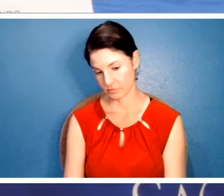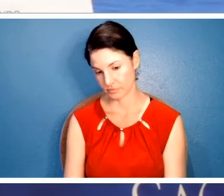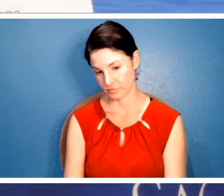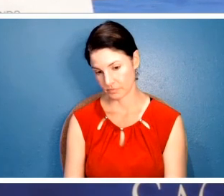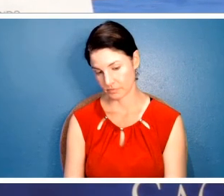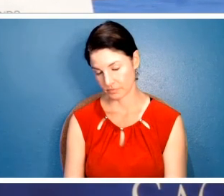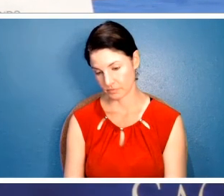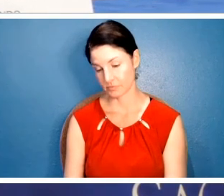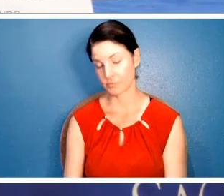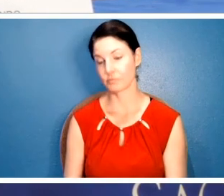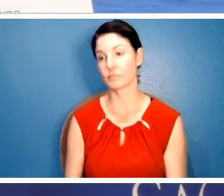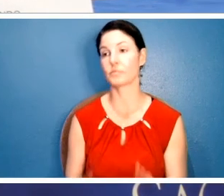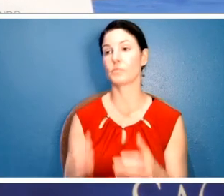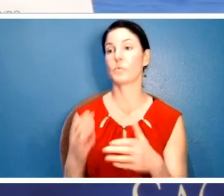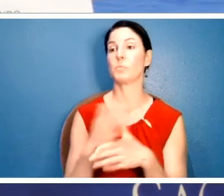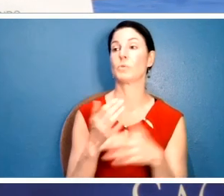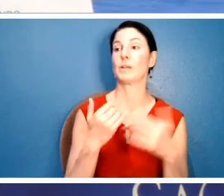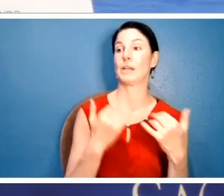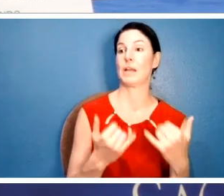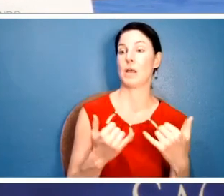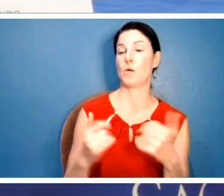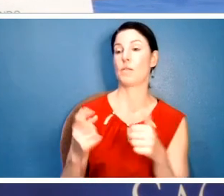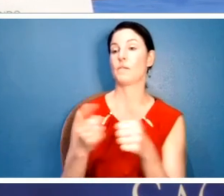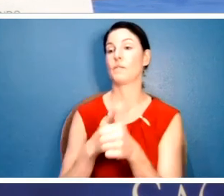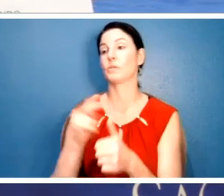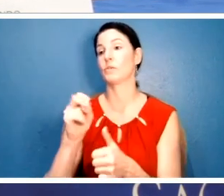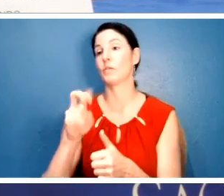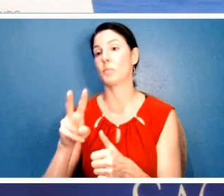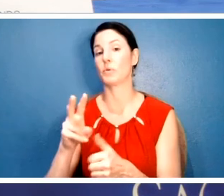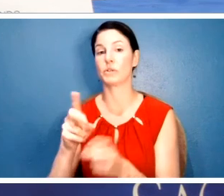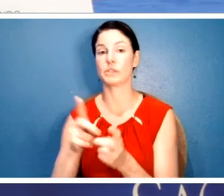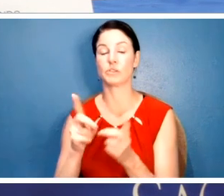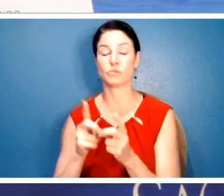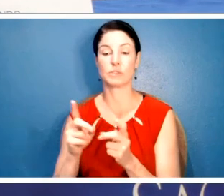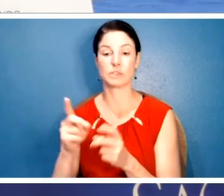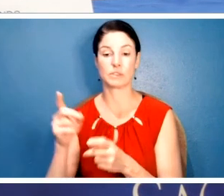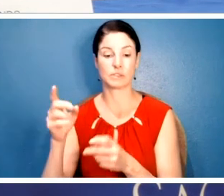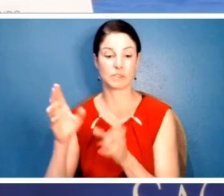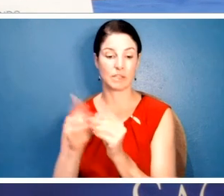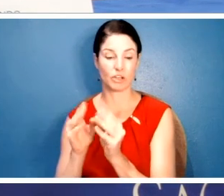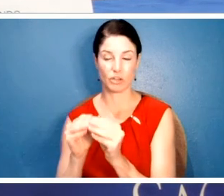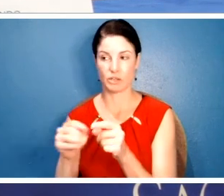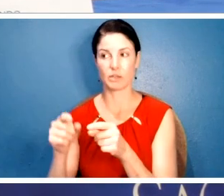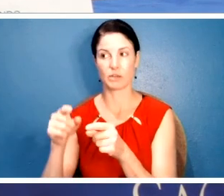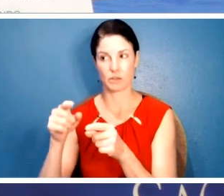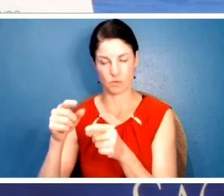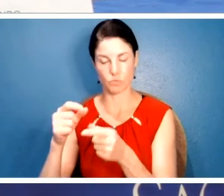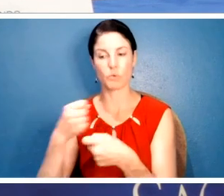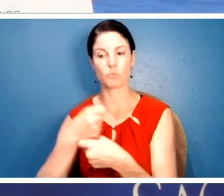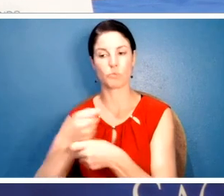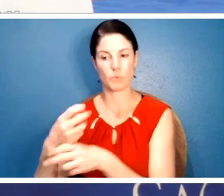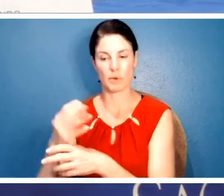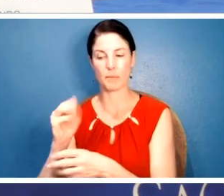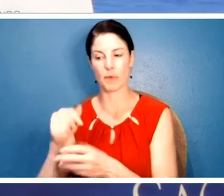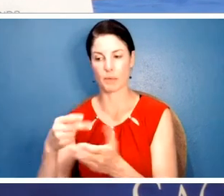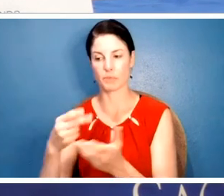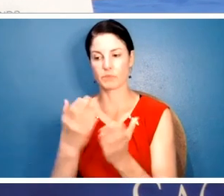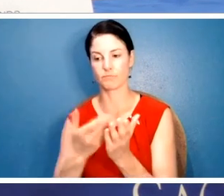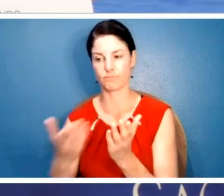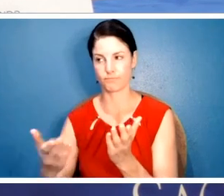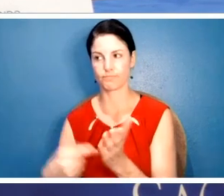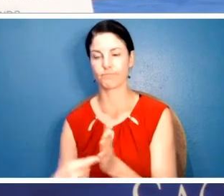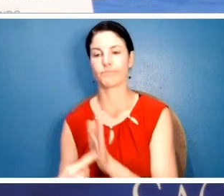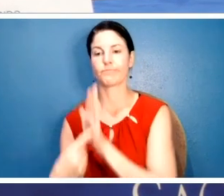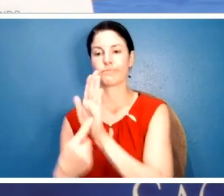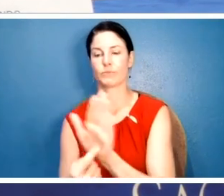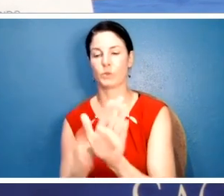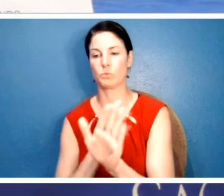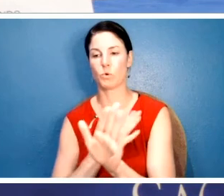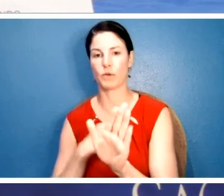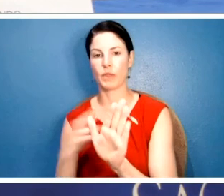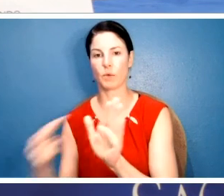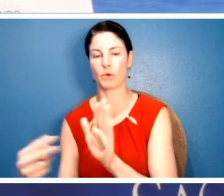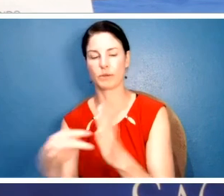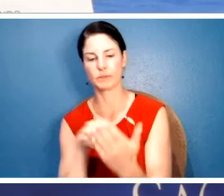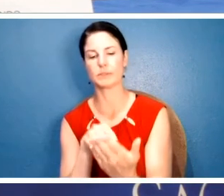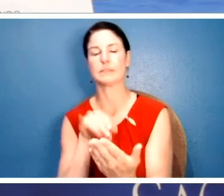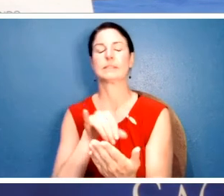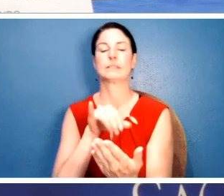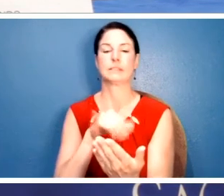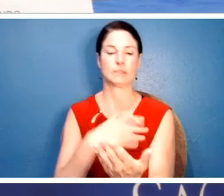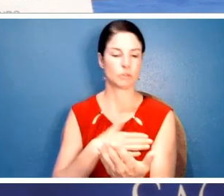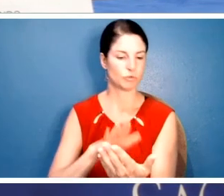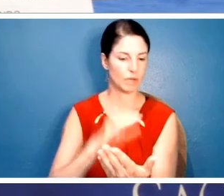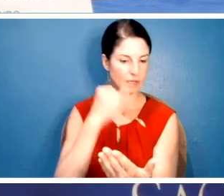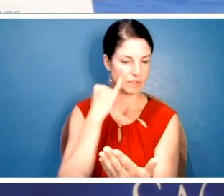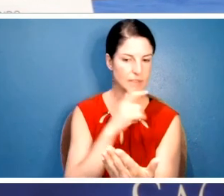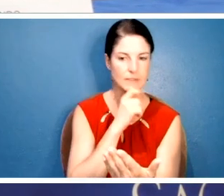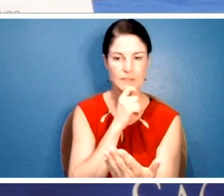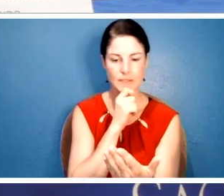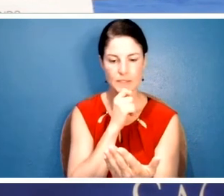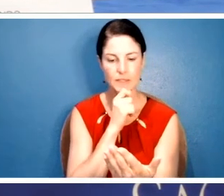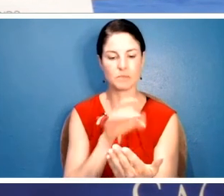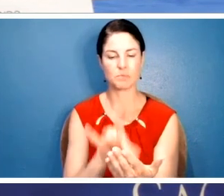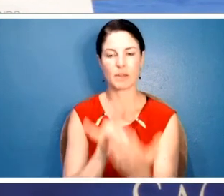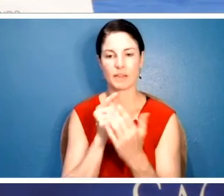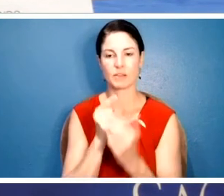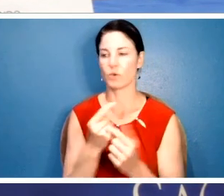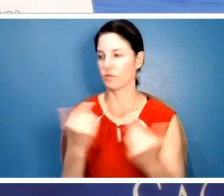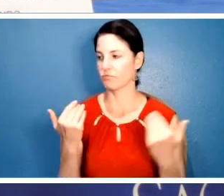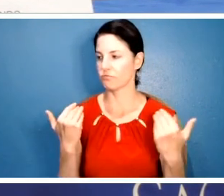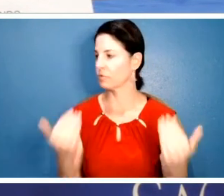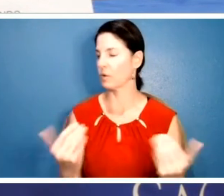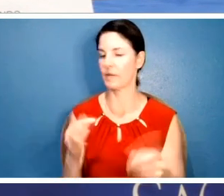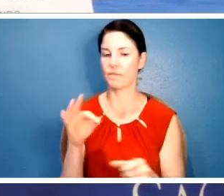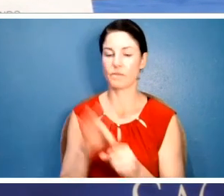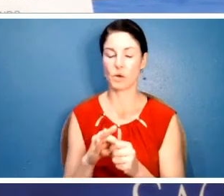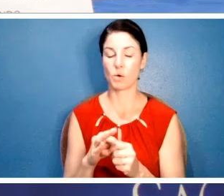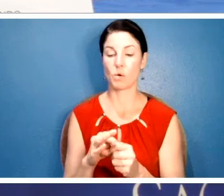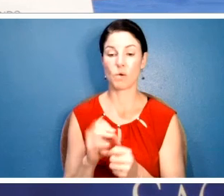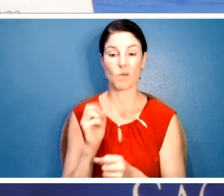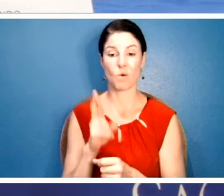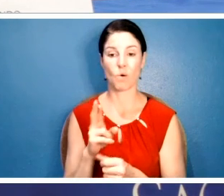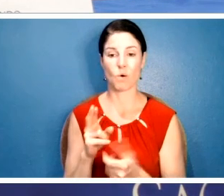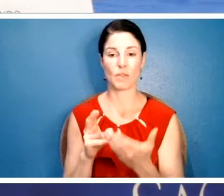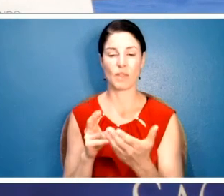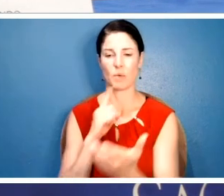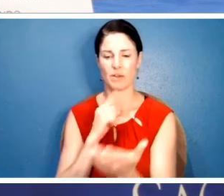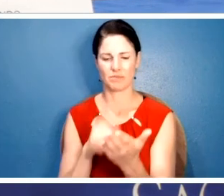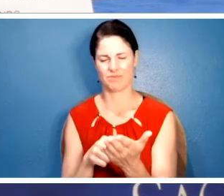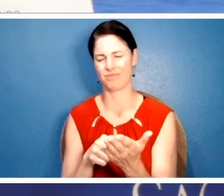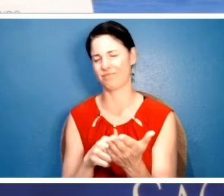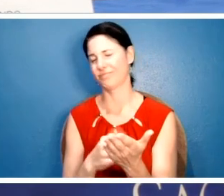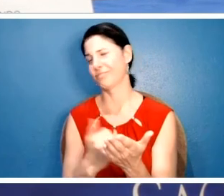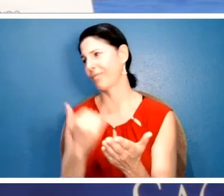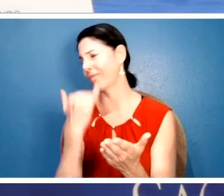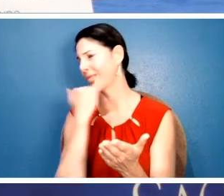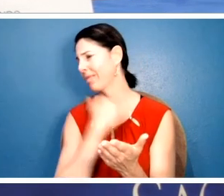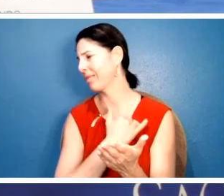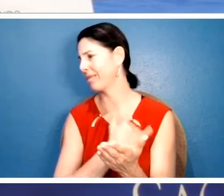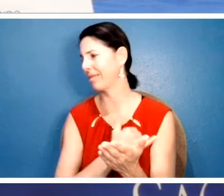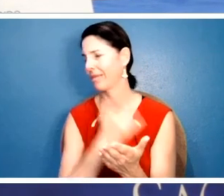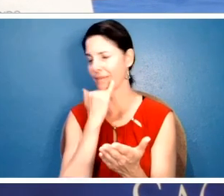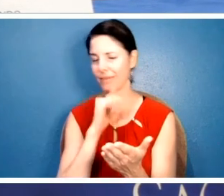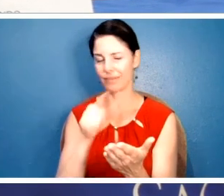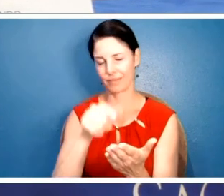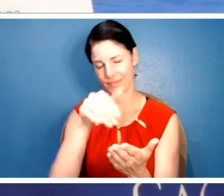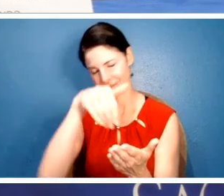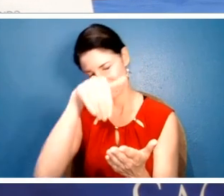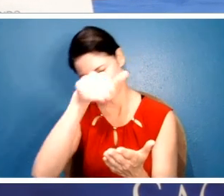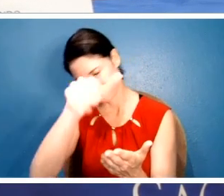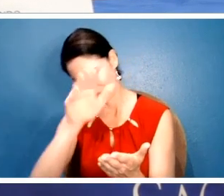In November, I will prepare maps for consideration by the Board and the Board will say this is great, these are great ideas will do this one and we'll take a vote or this is wrong you've done it completely wrong go back do it again.